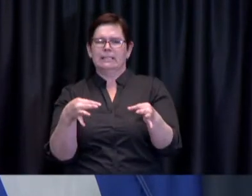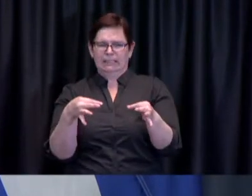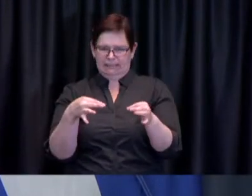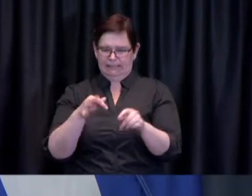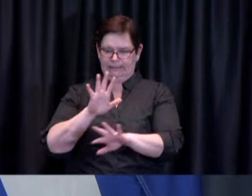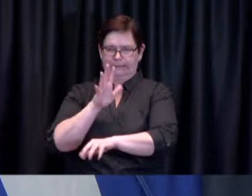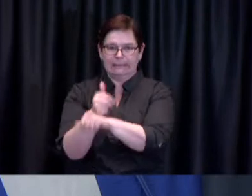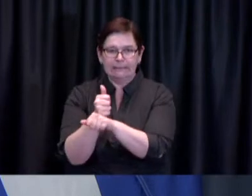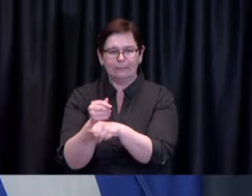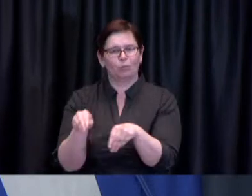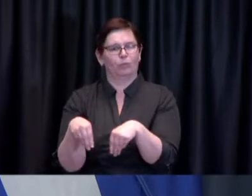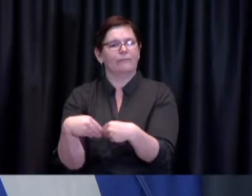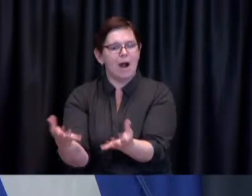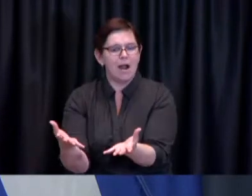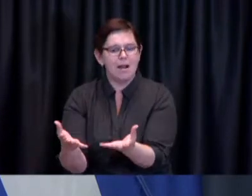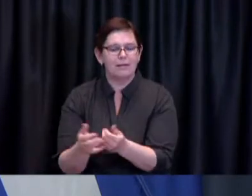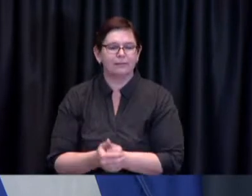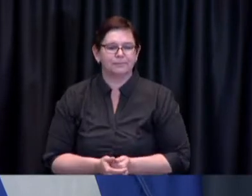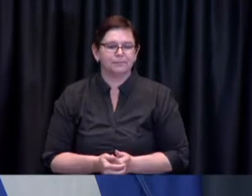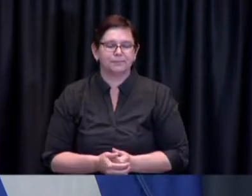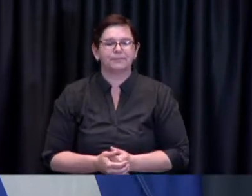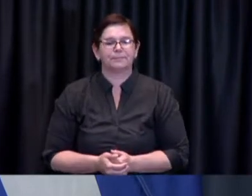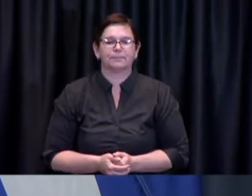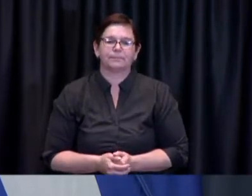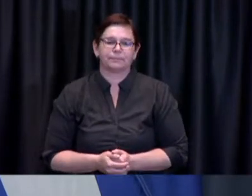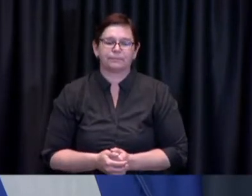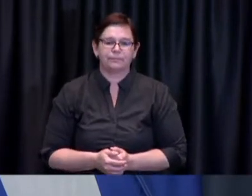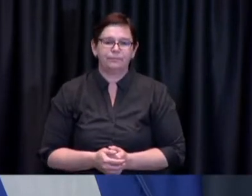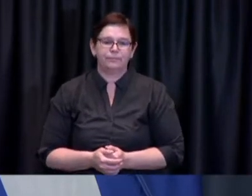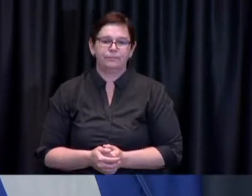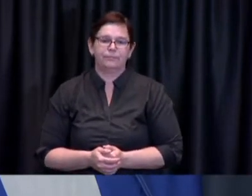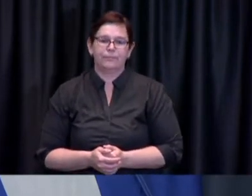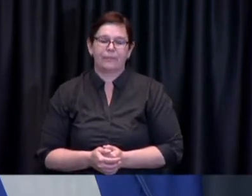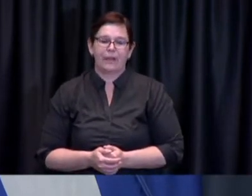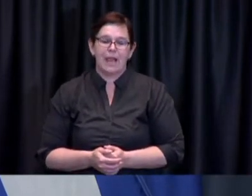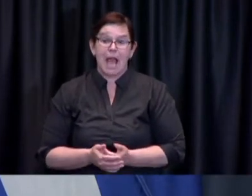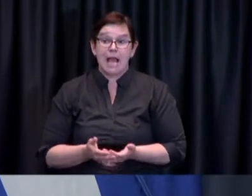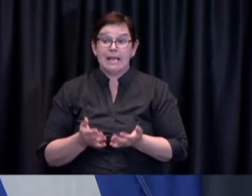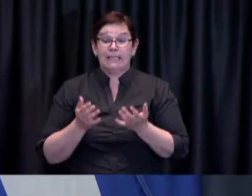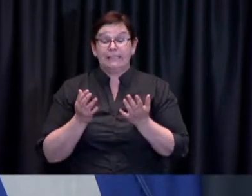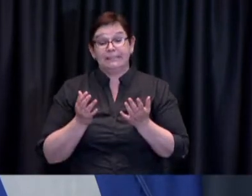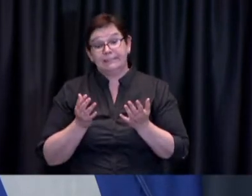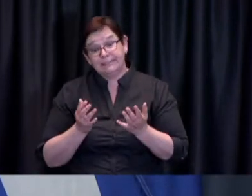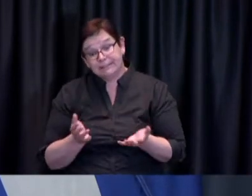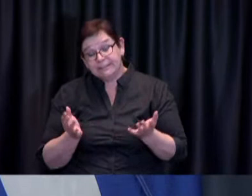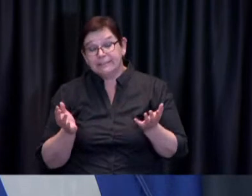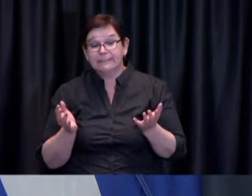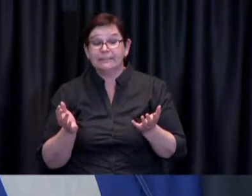vaccination efforts on a go-forward basis so that's uh the basic answer to it again it's